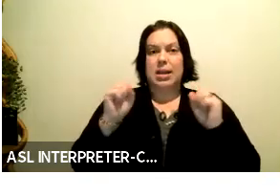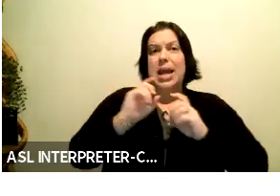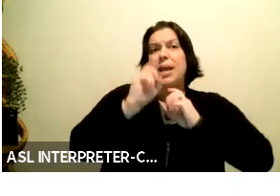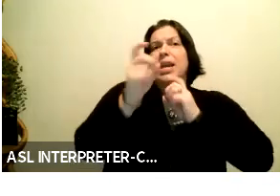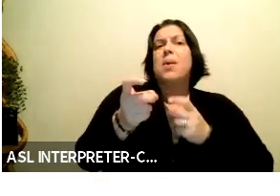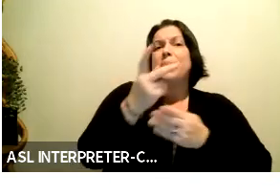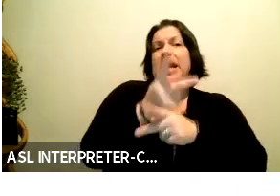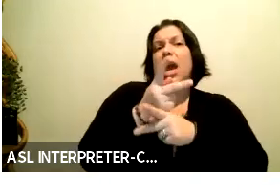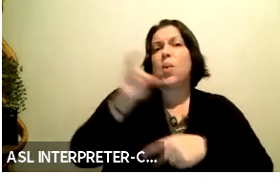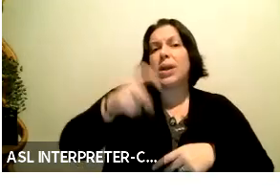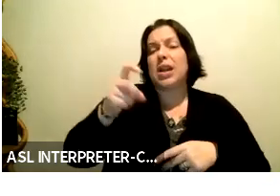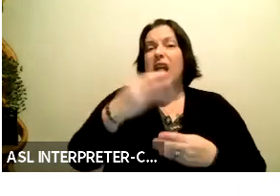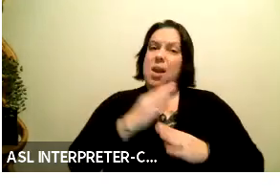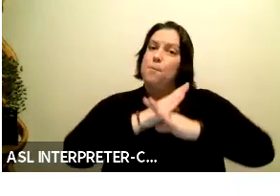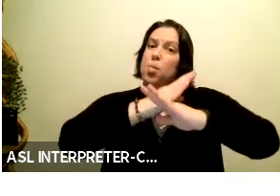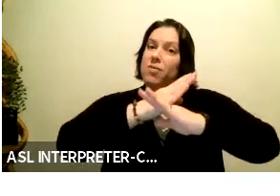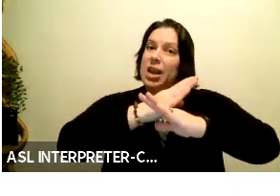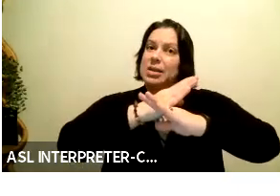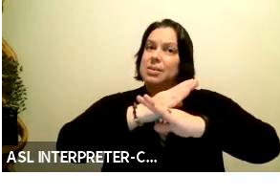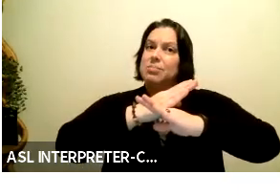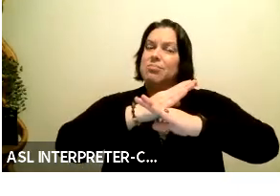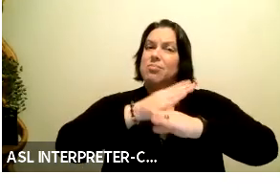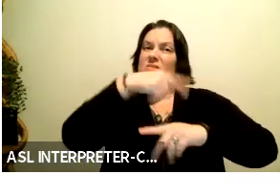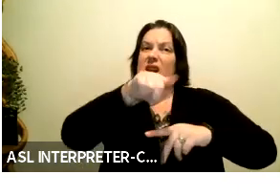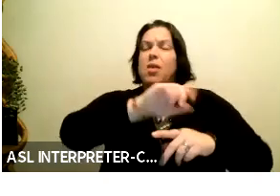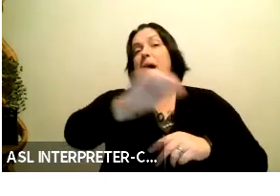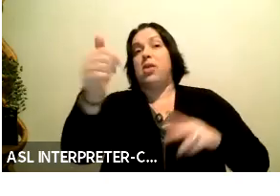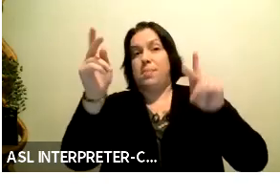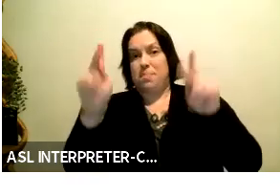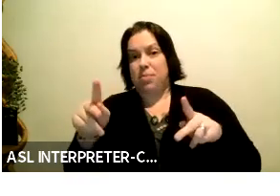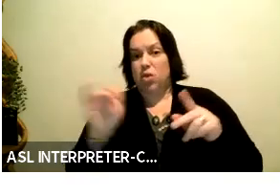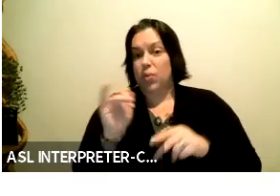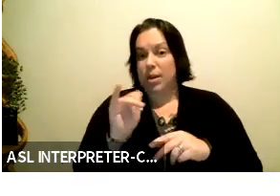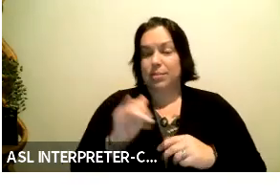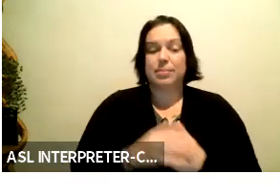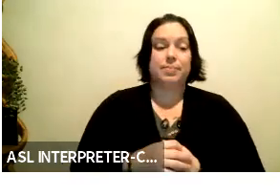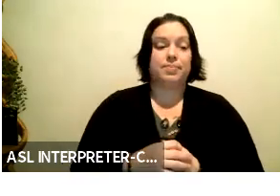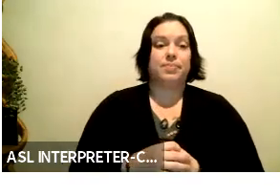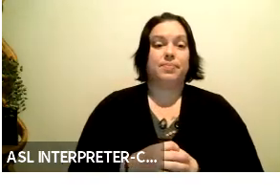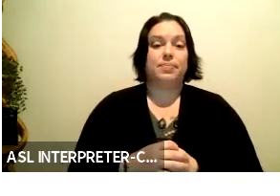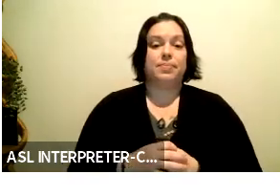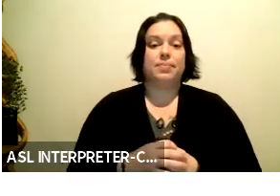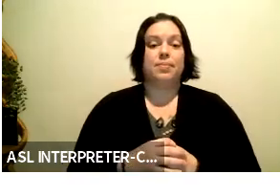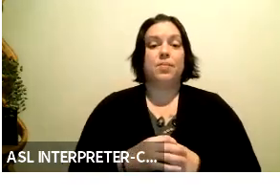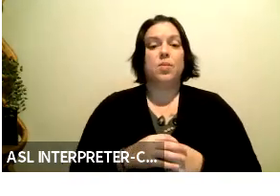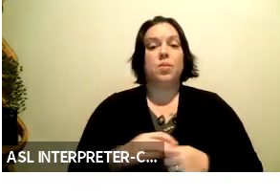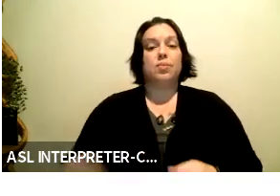also protect the community while doing it. What stood out to me was how much I as somebody paying